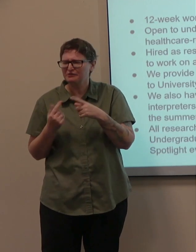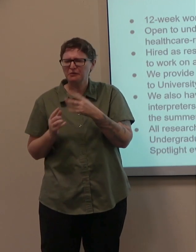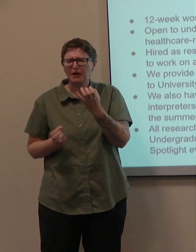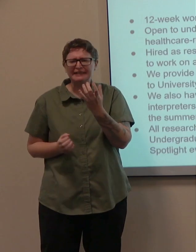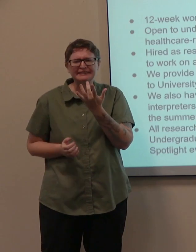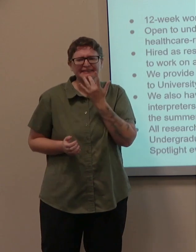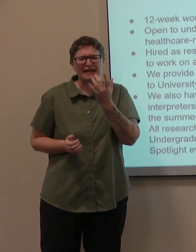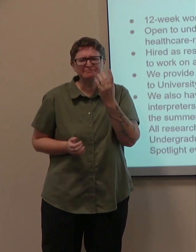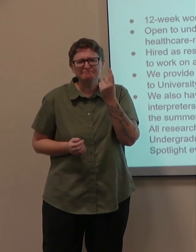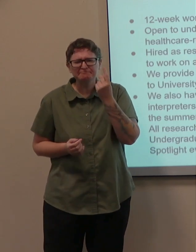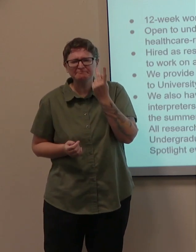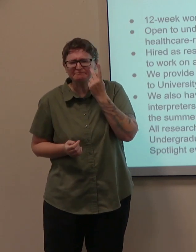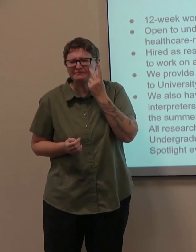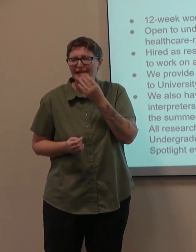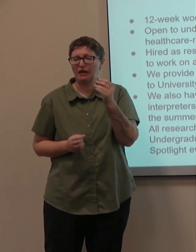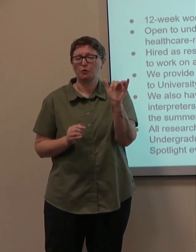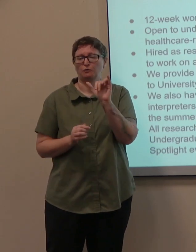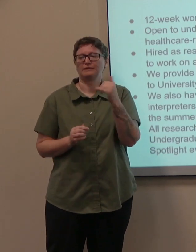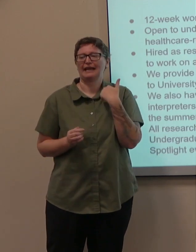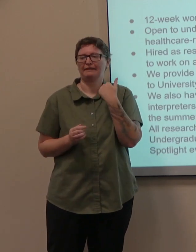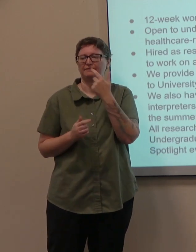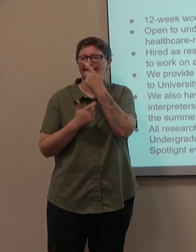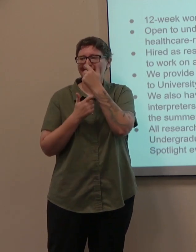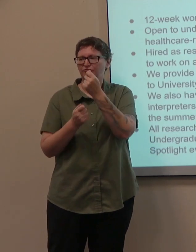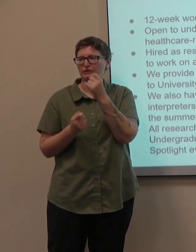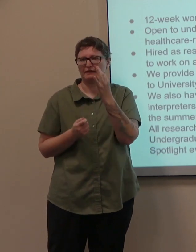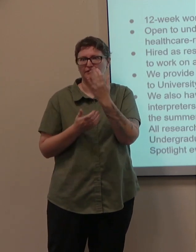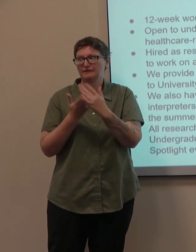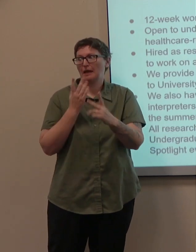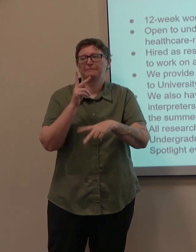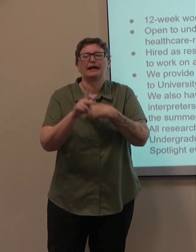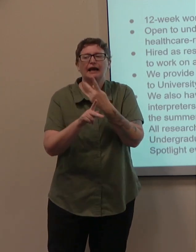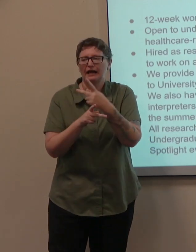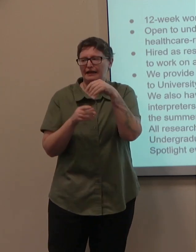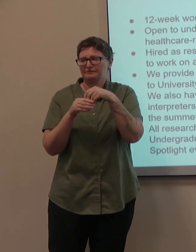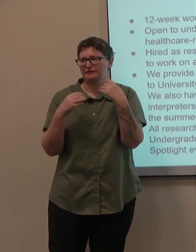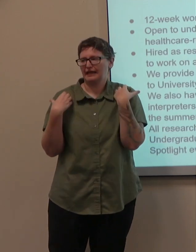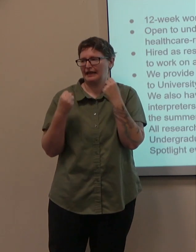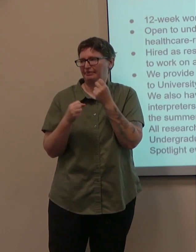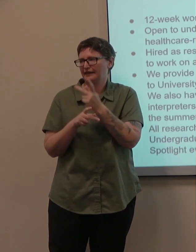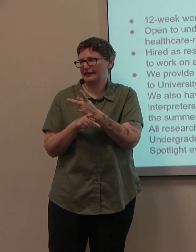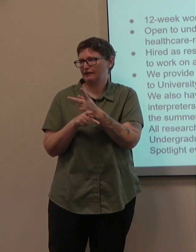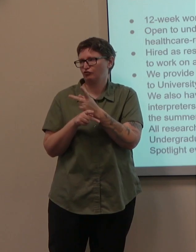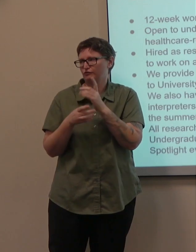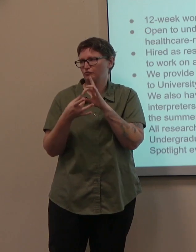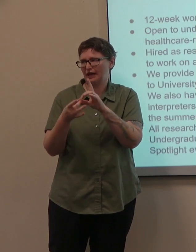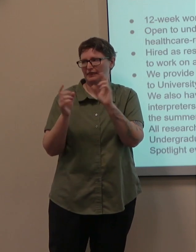yet experienced research. They get a taste into it and see what it's like, or maybe they have some